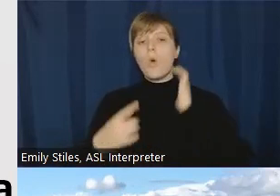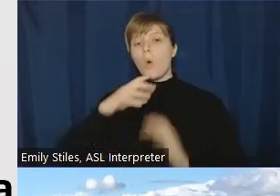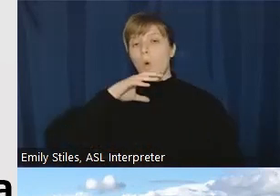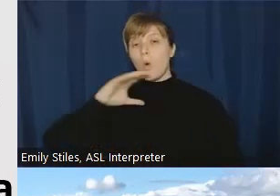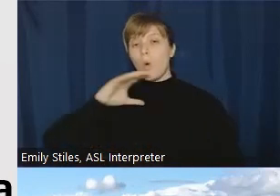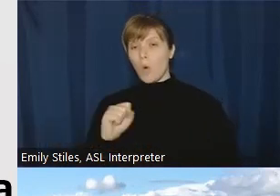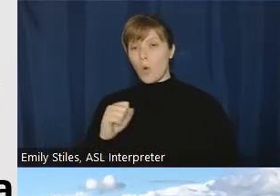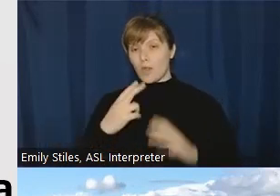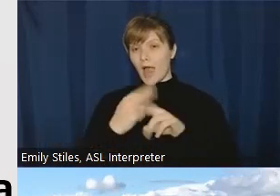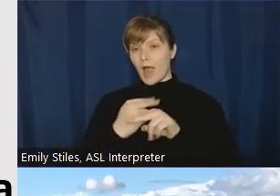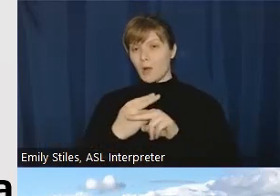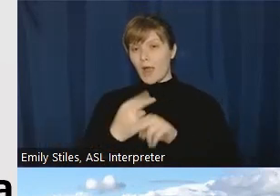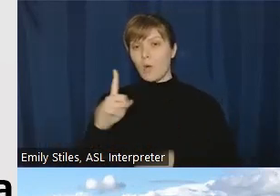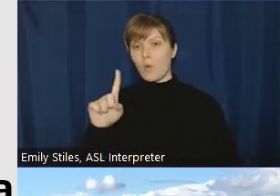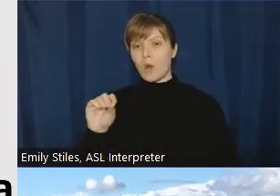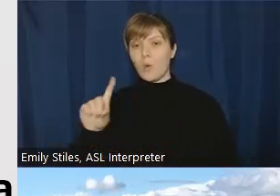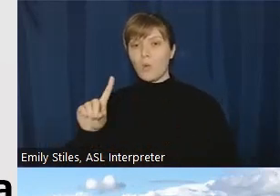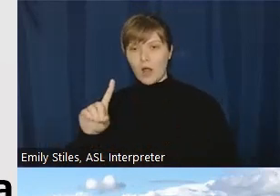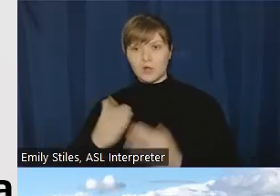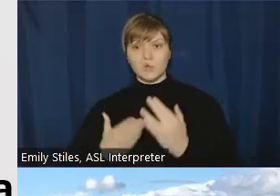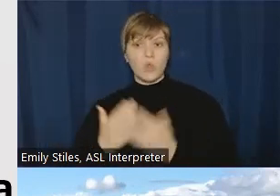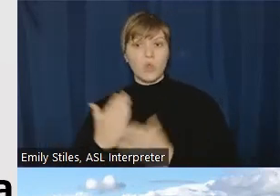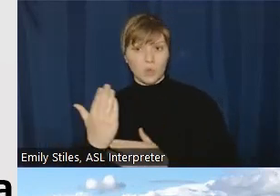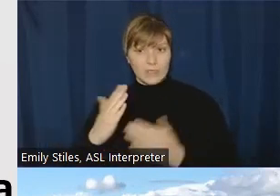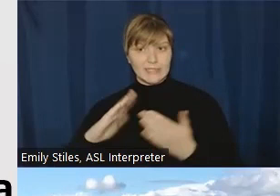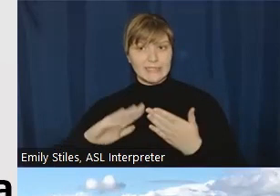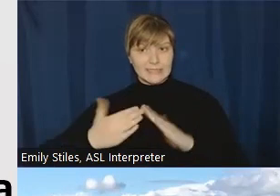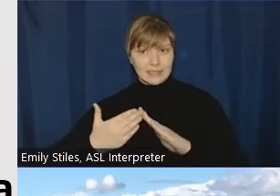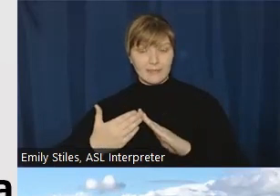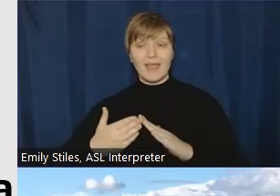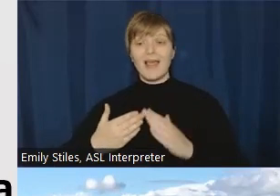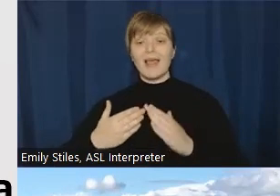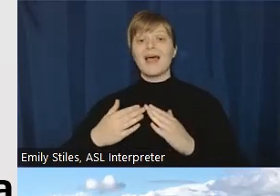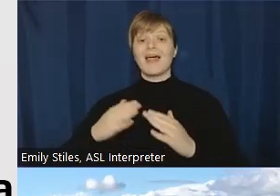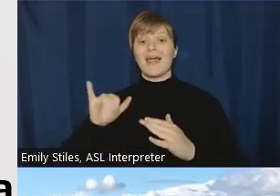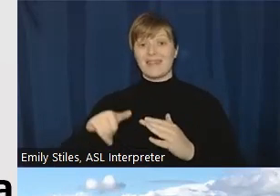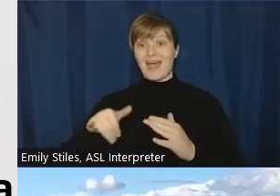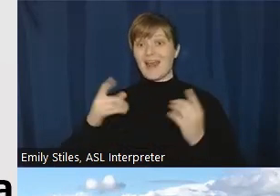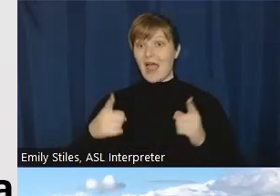101 that went through the city. It was then diverted elsewhere, and a lot of the old 1940s